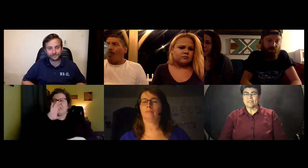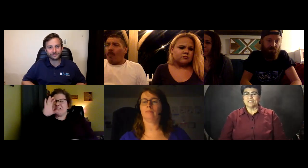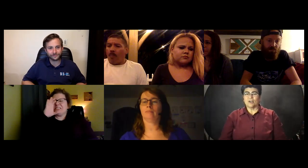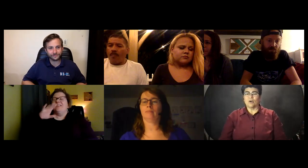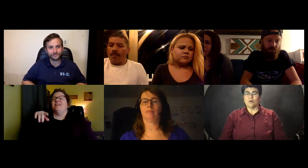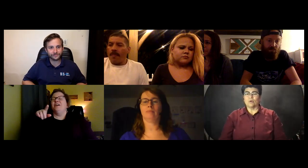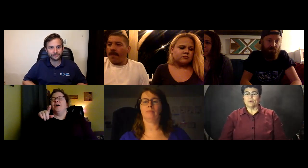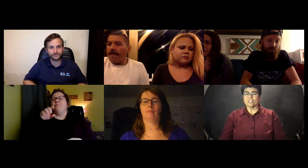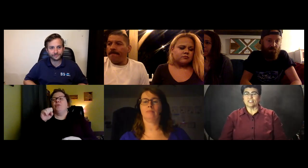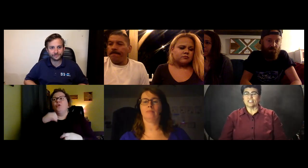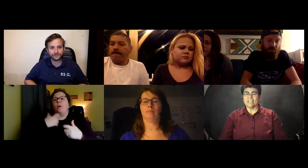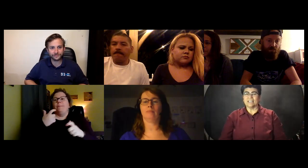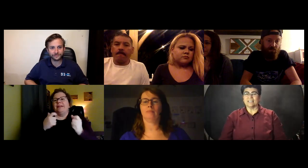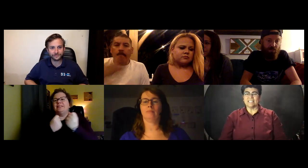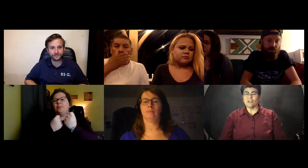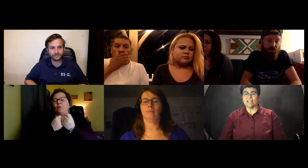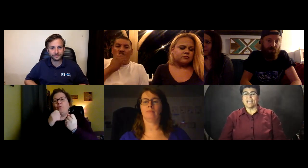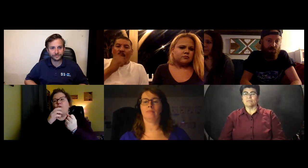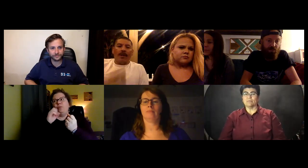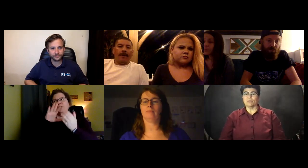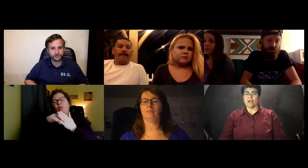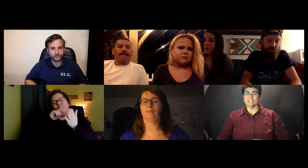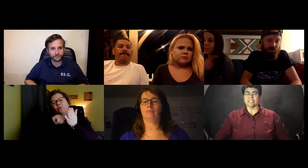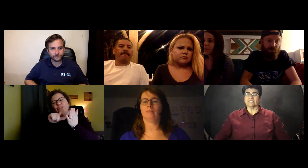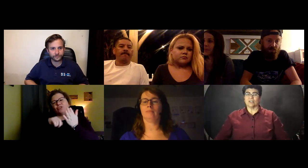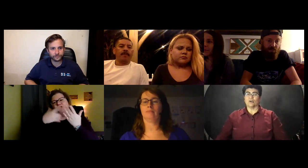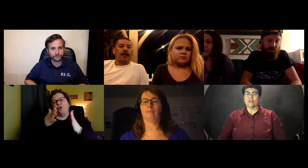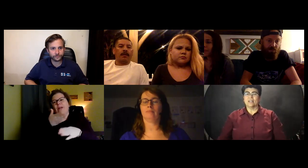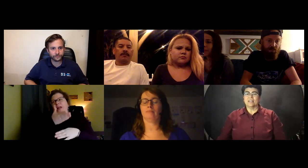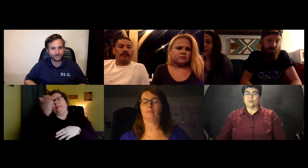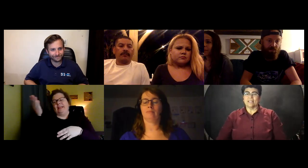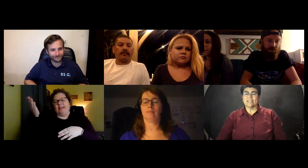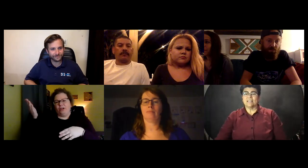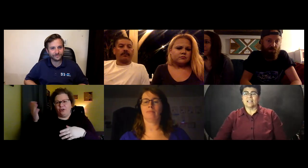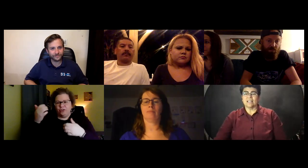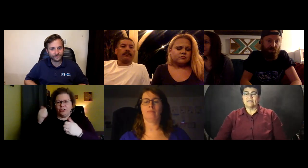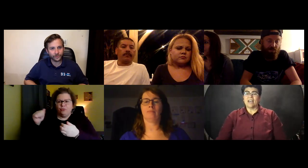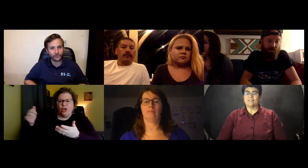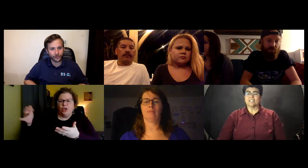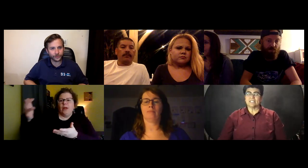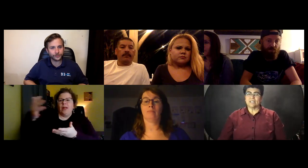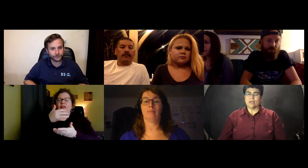so we were searching interrogating people practically so